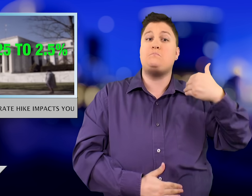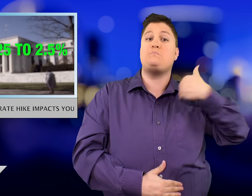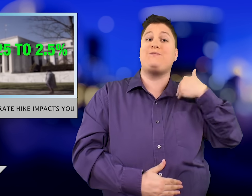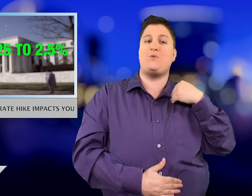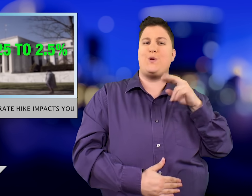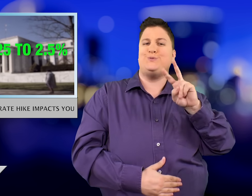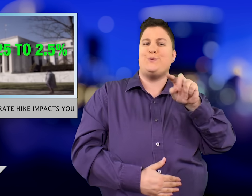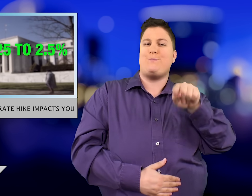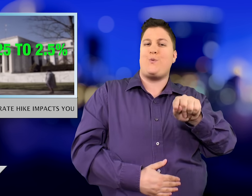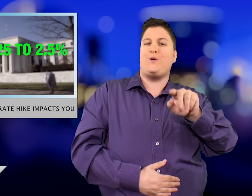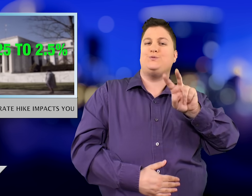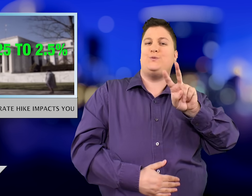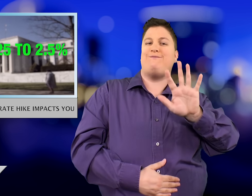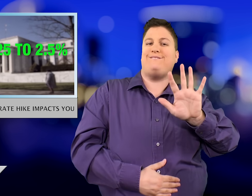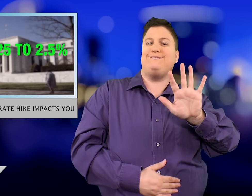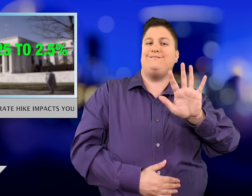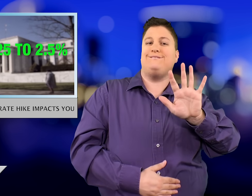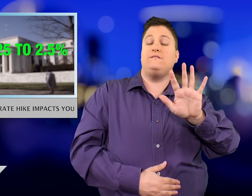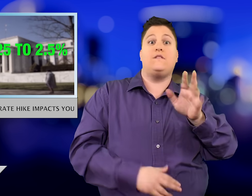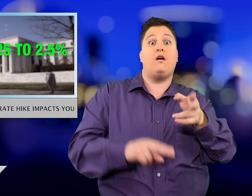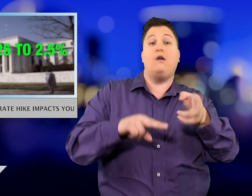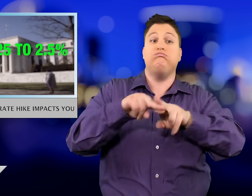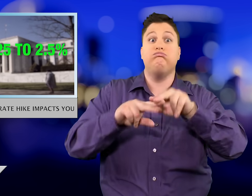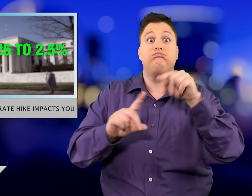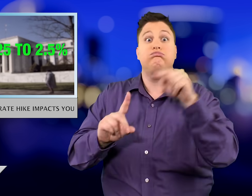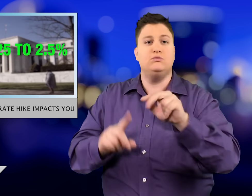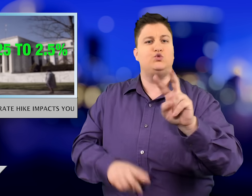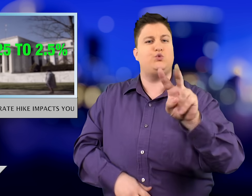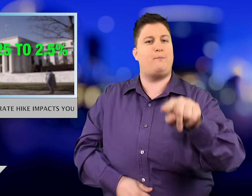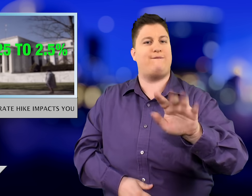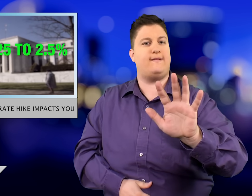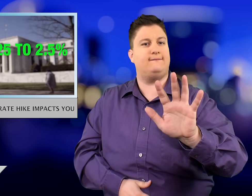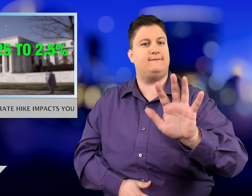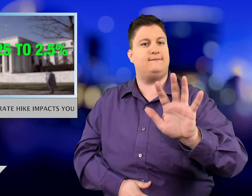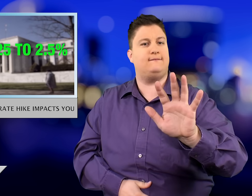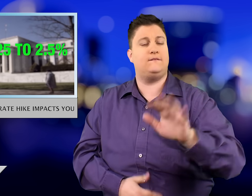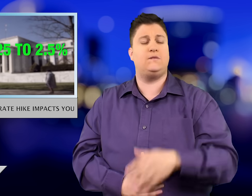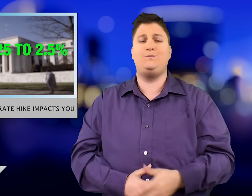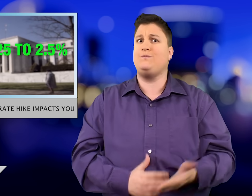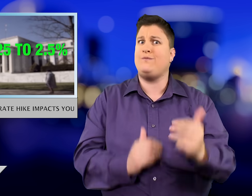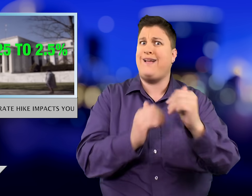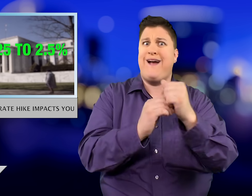The increase is by a quarter of a percentage point to a range of 2.25 to 2.5 percent.